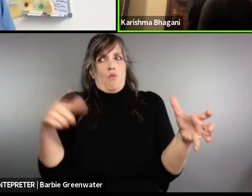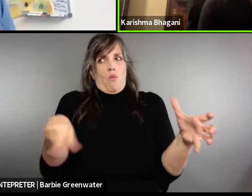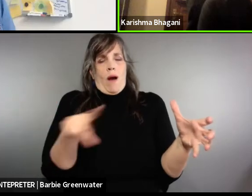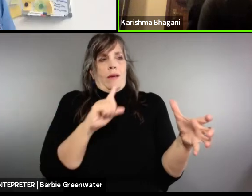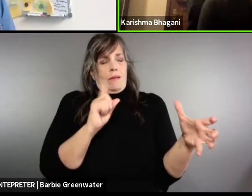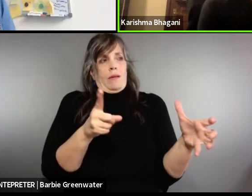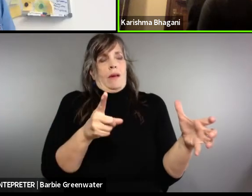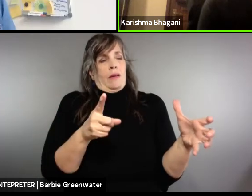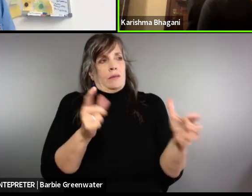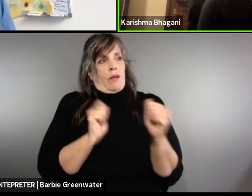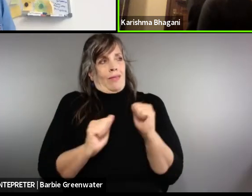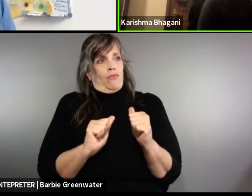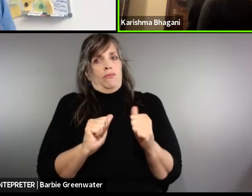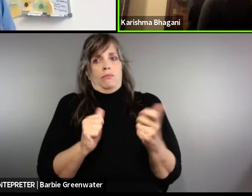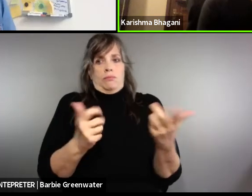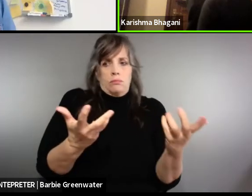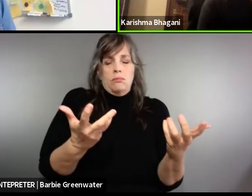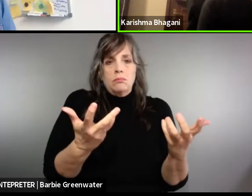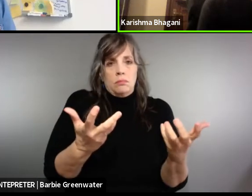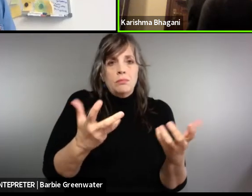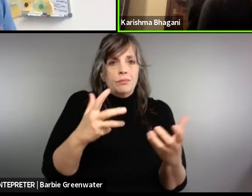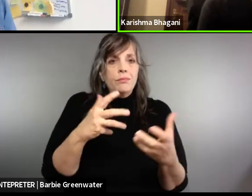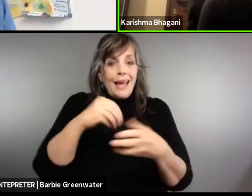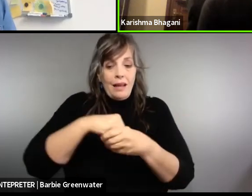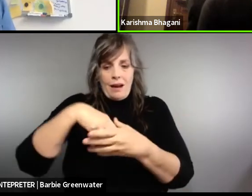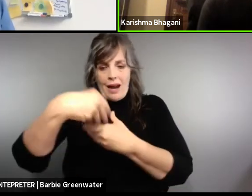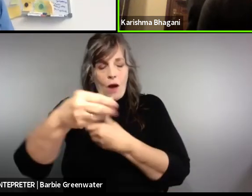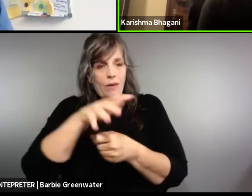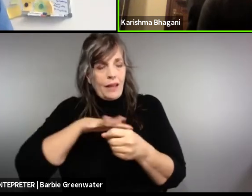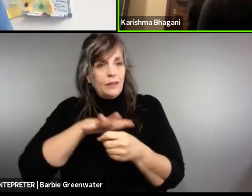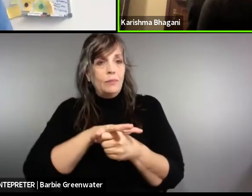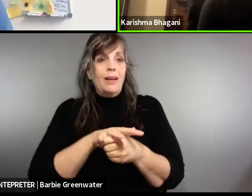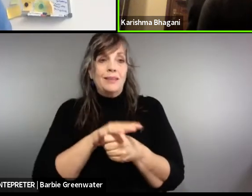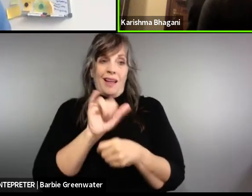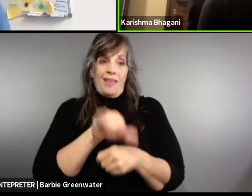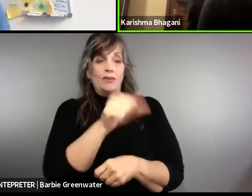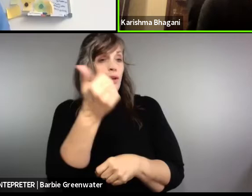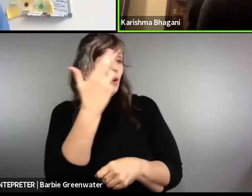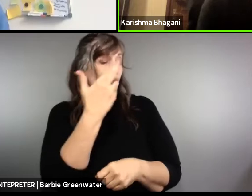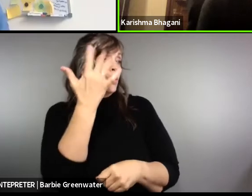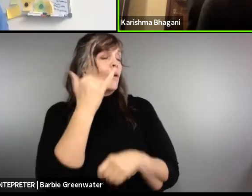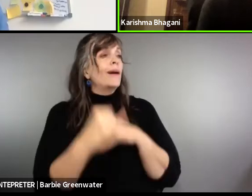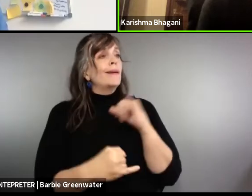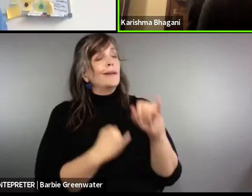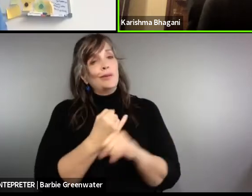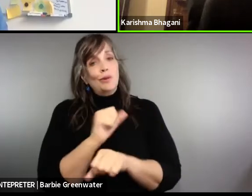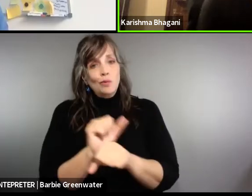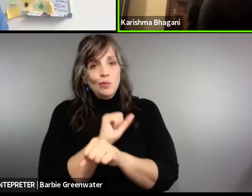And also a reason why I think international work, you know, work from all over the world is important